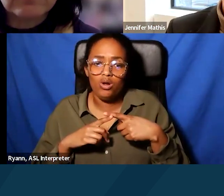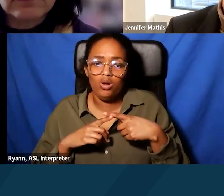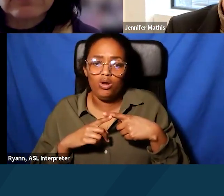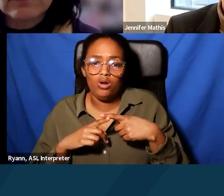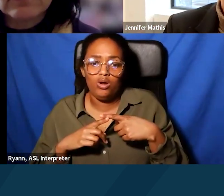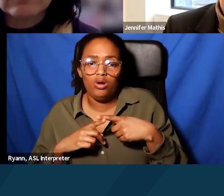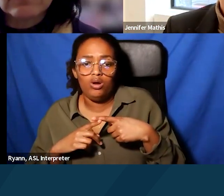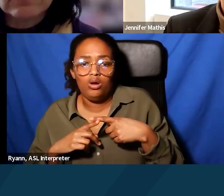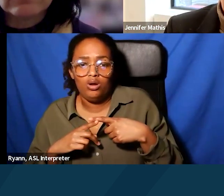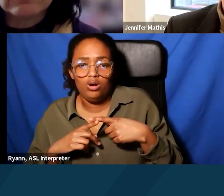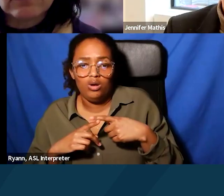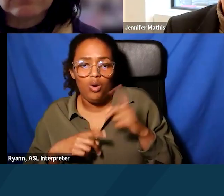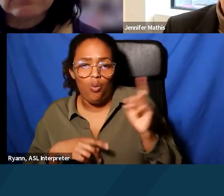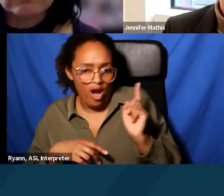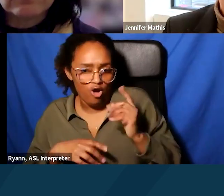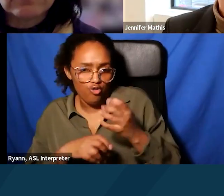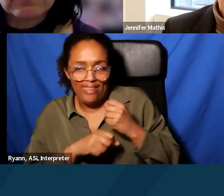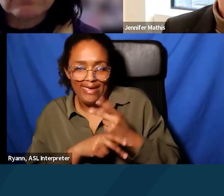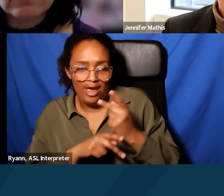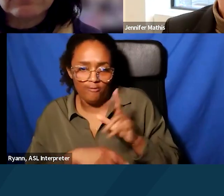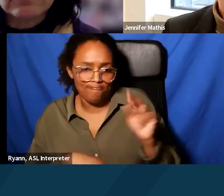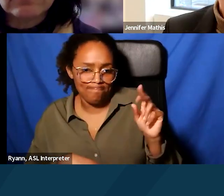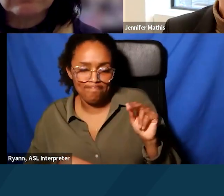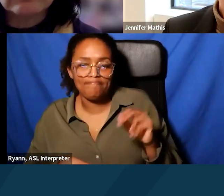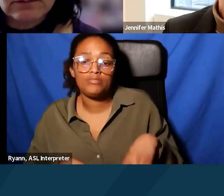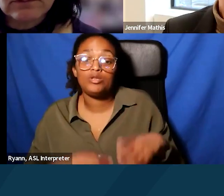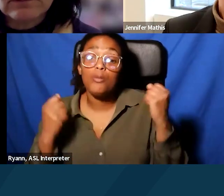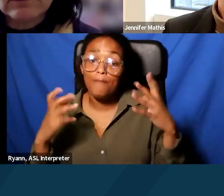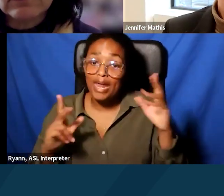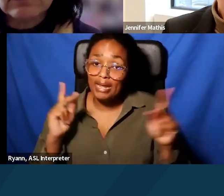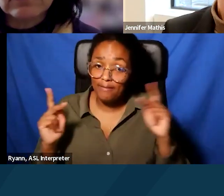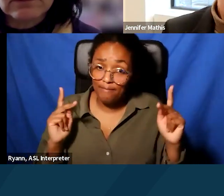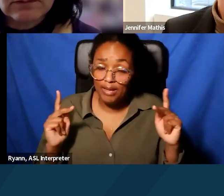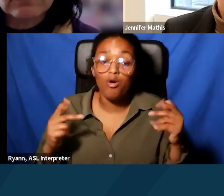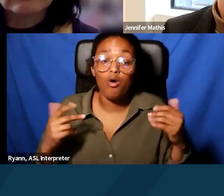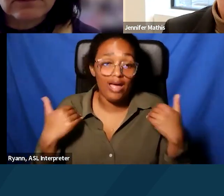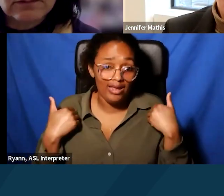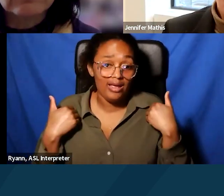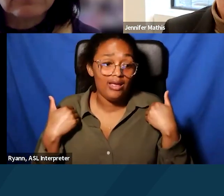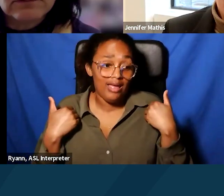And so lots of people might meet what's called an institutional level of care and